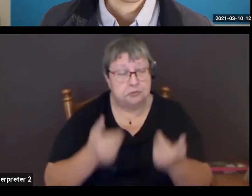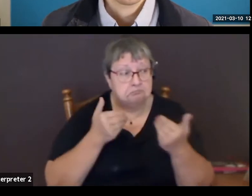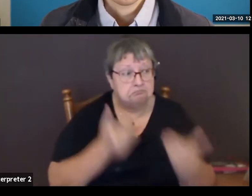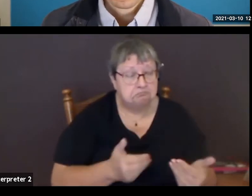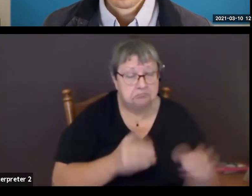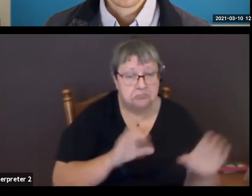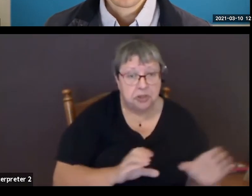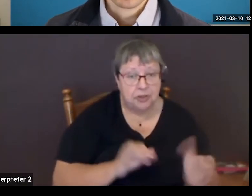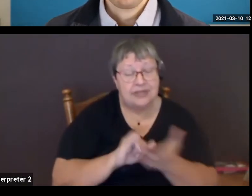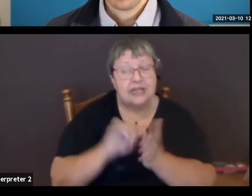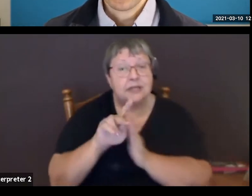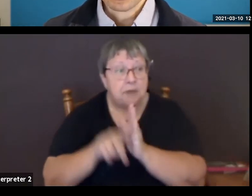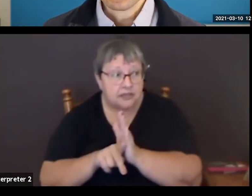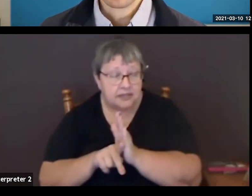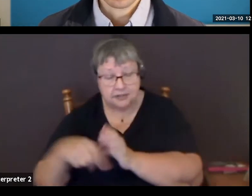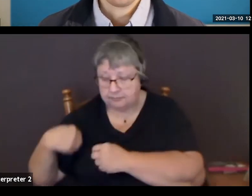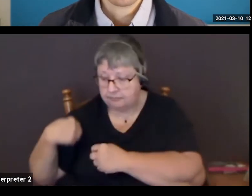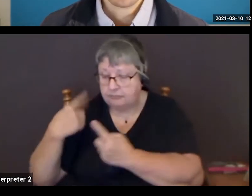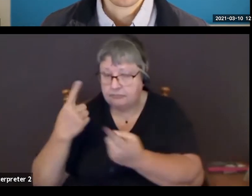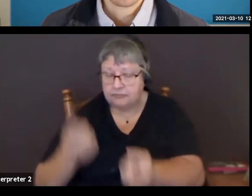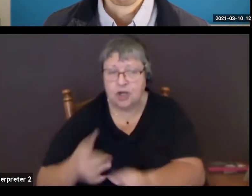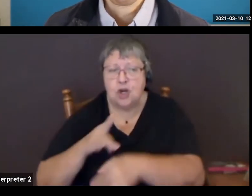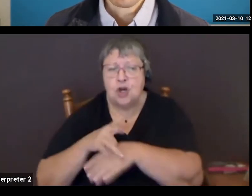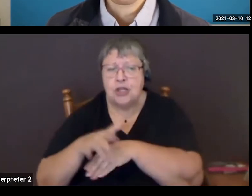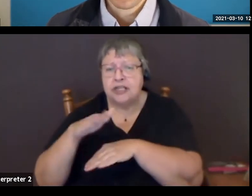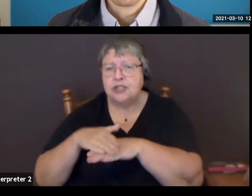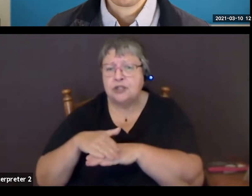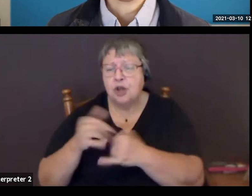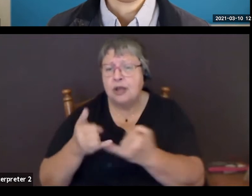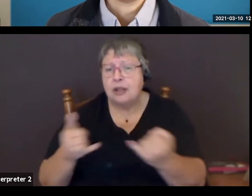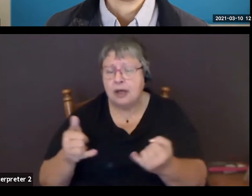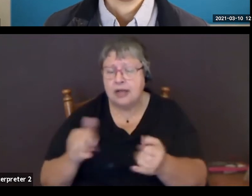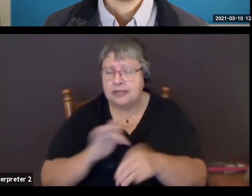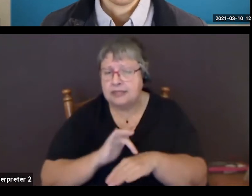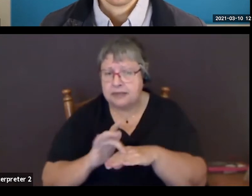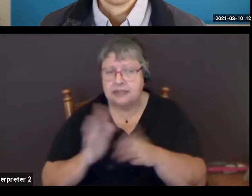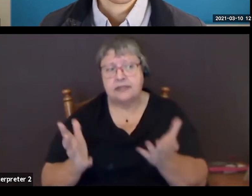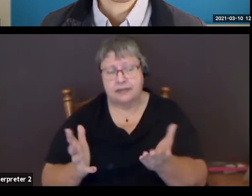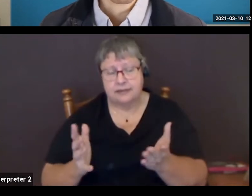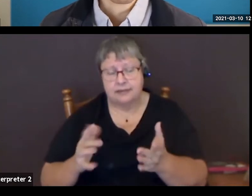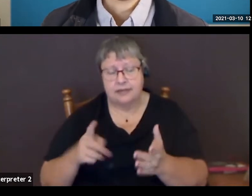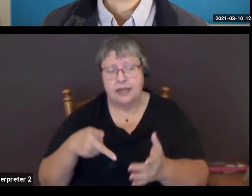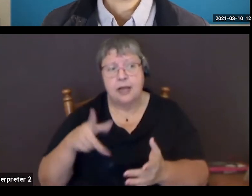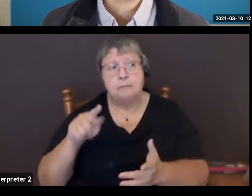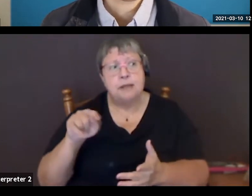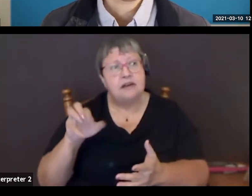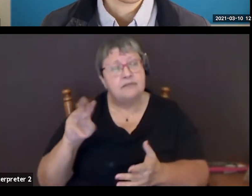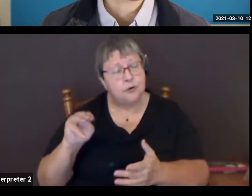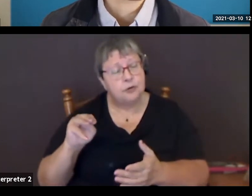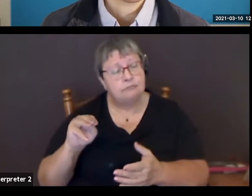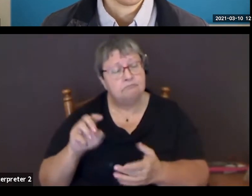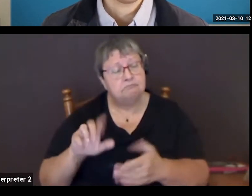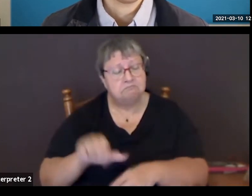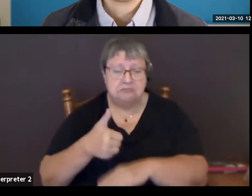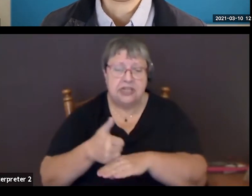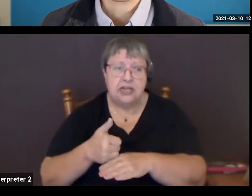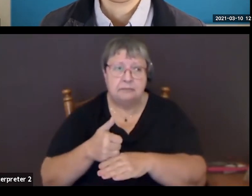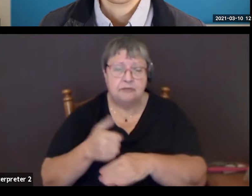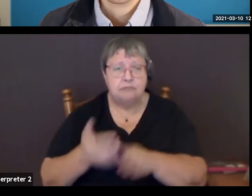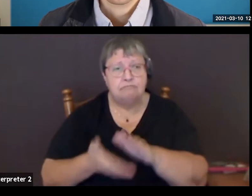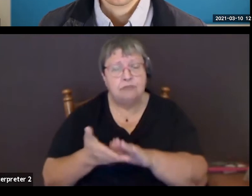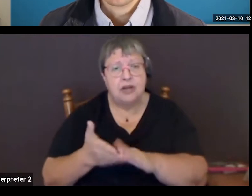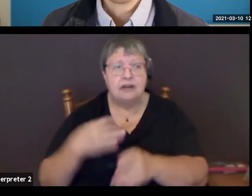Every since the very earliest online spaces platforms have been designed to run on volunteer leadership, and intervention.